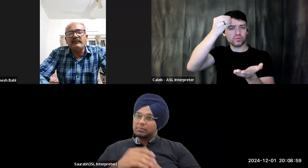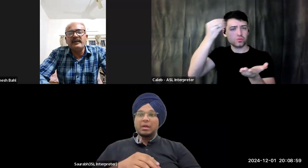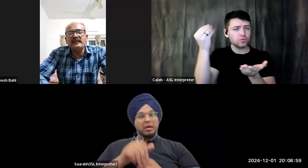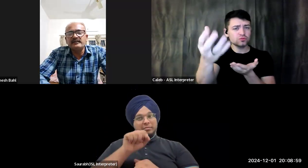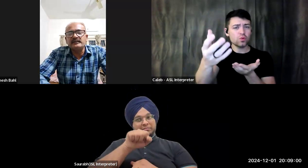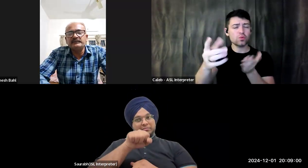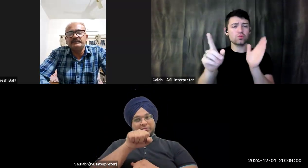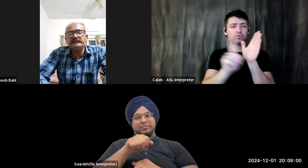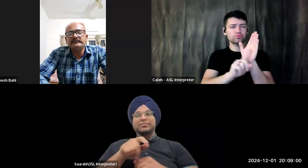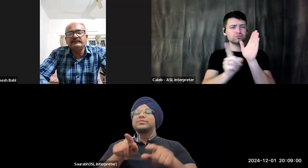[Dinesh speaking] Yes, again, the vibrating system.